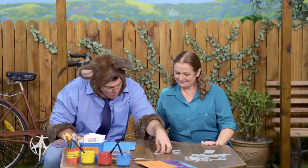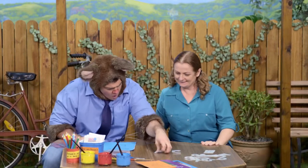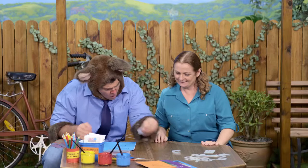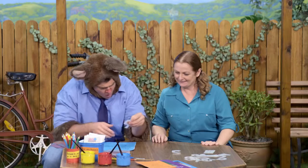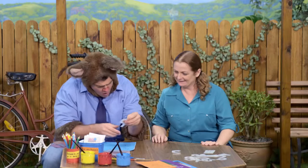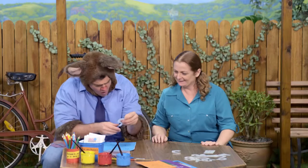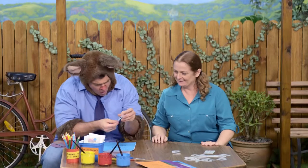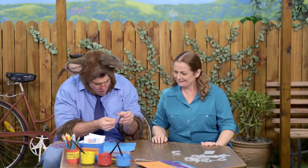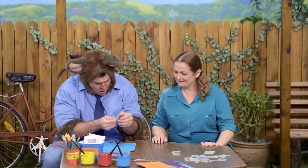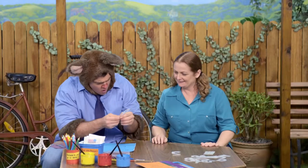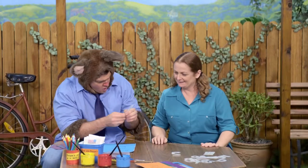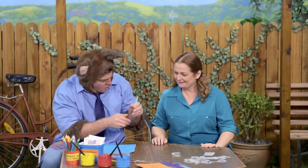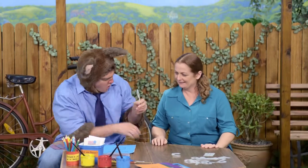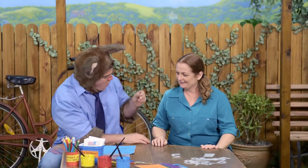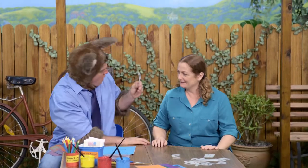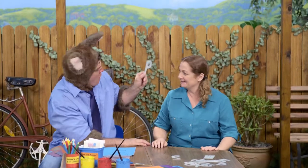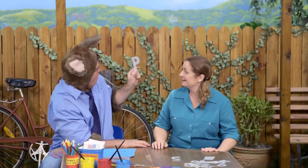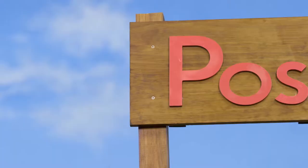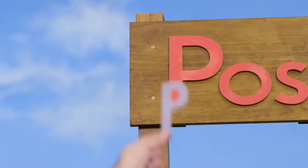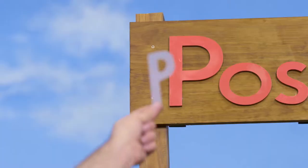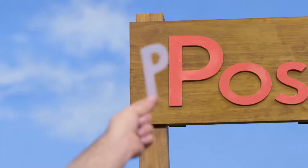Um... Hm.